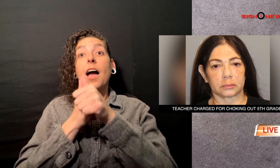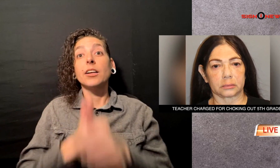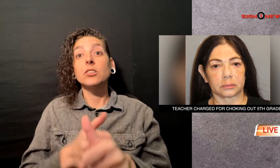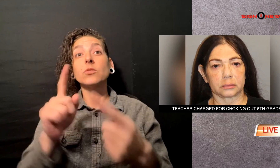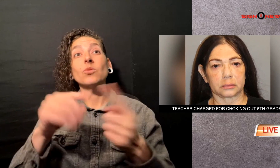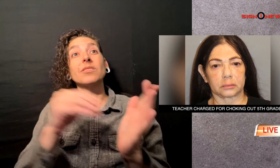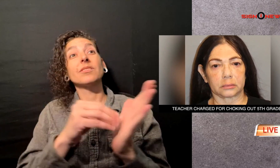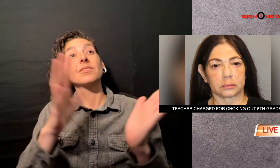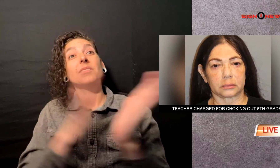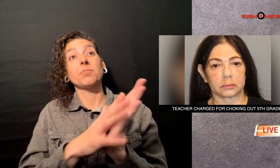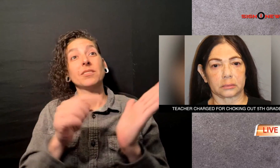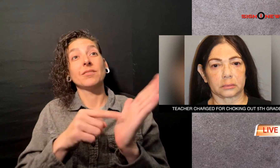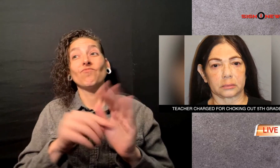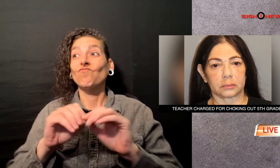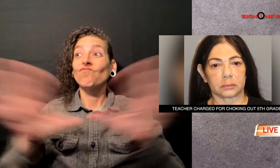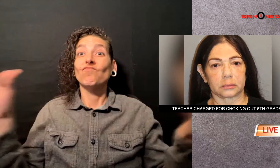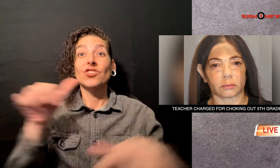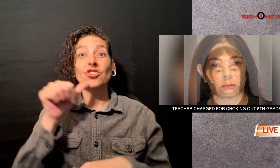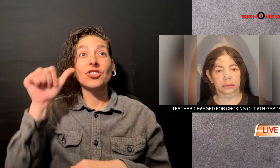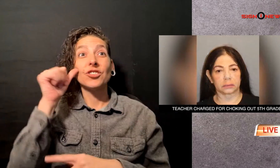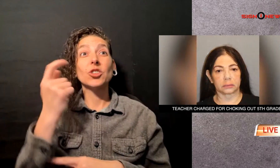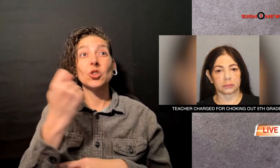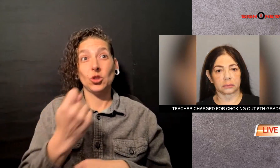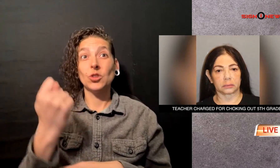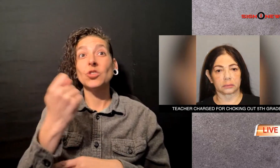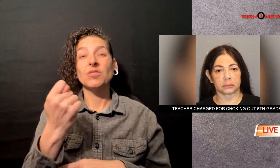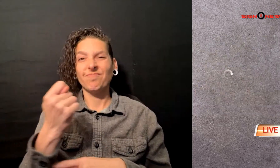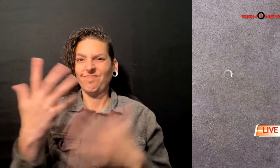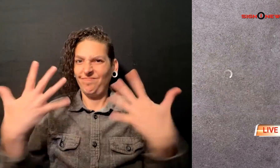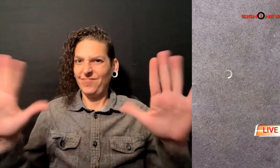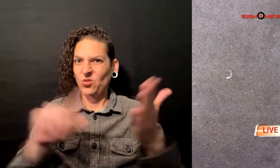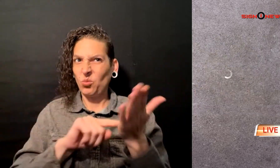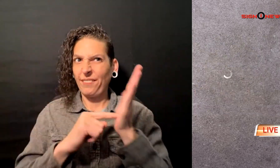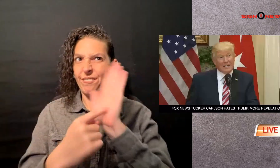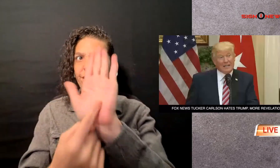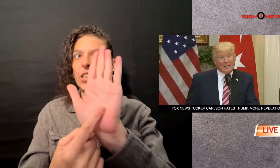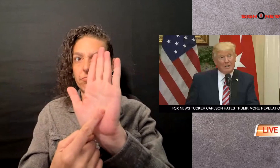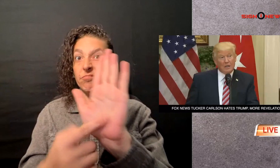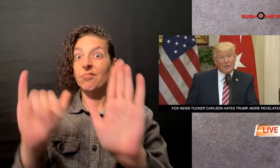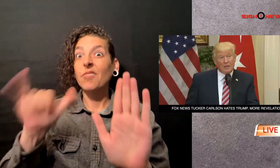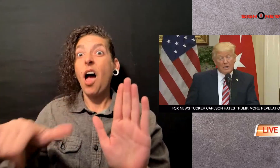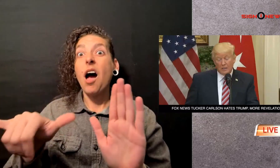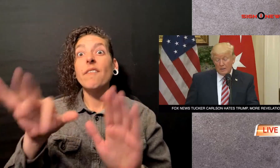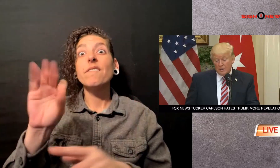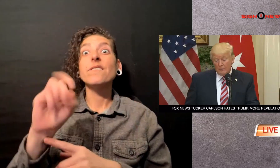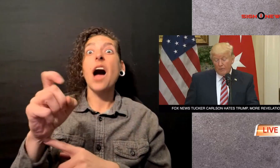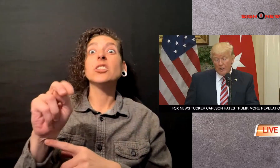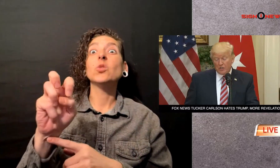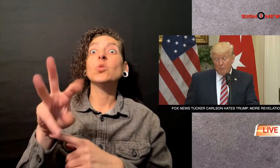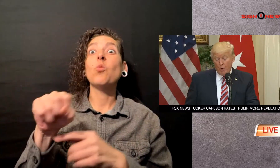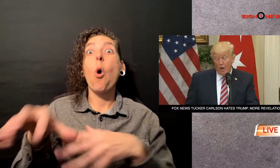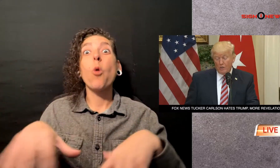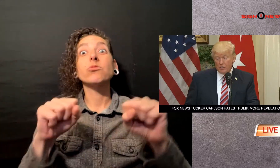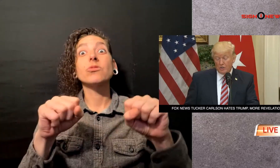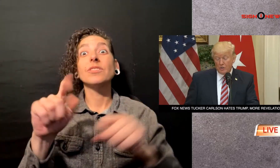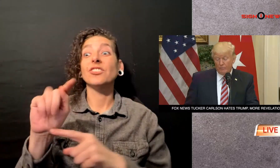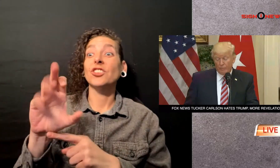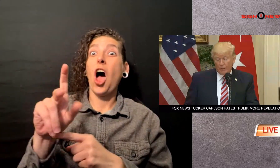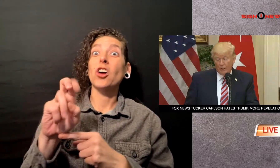according to documents released on Tuesday it has been revealed that Fox News host Tucker Carlson